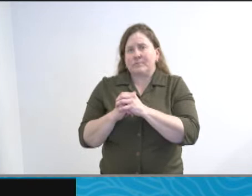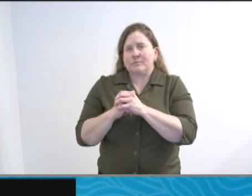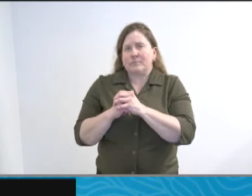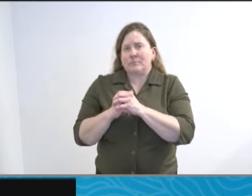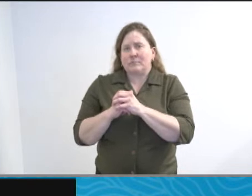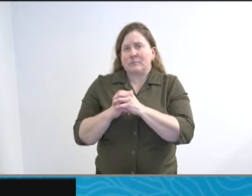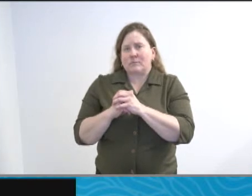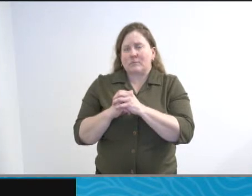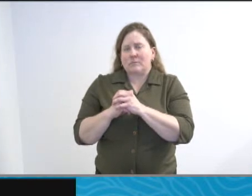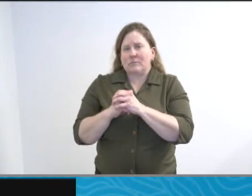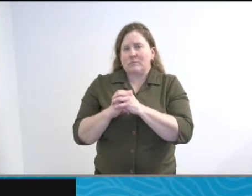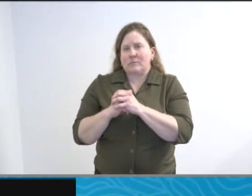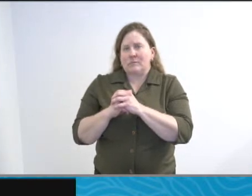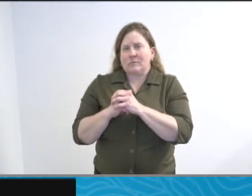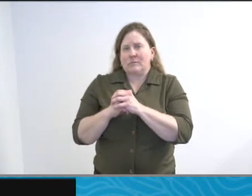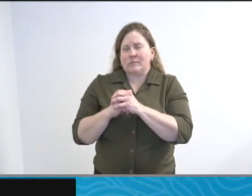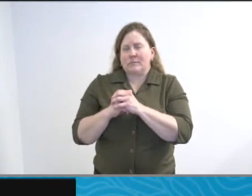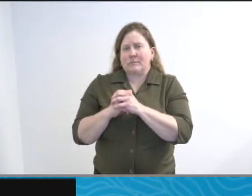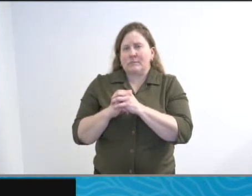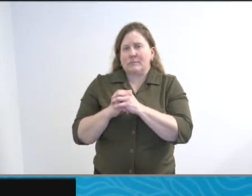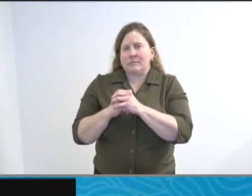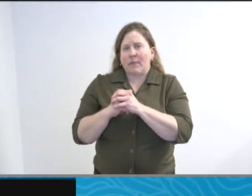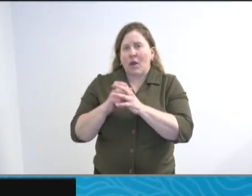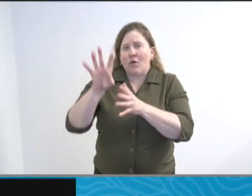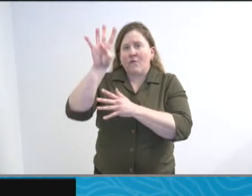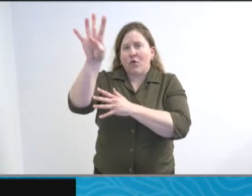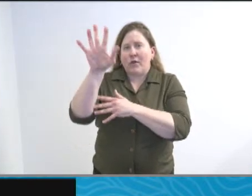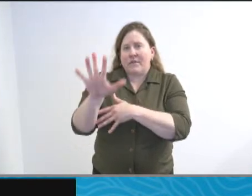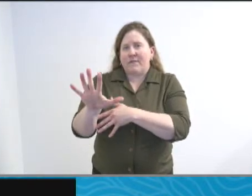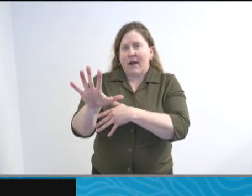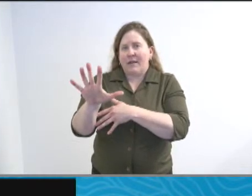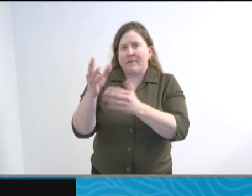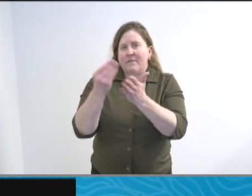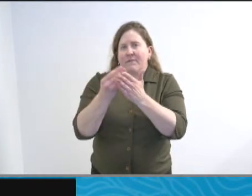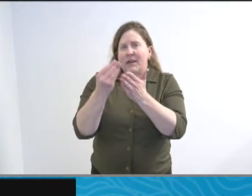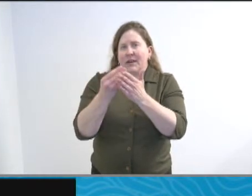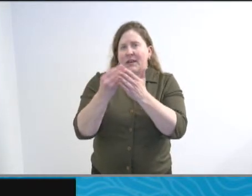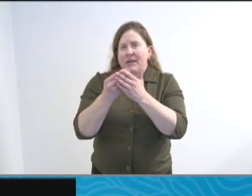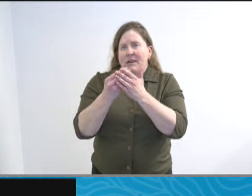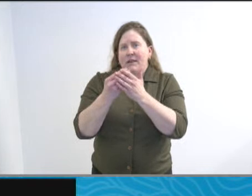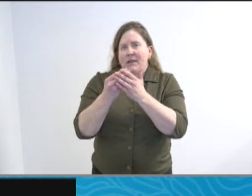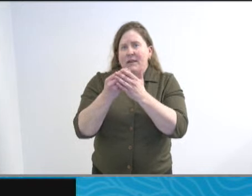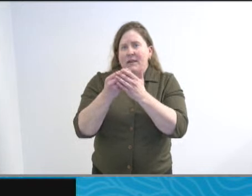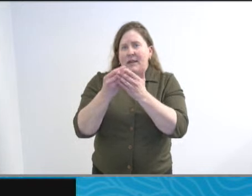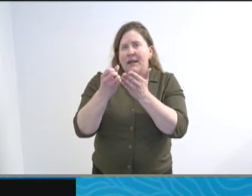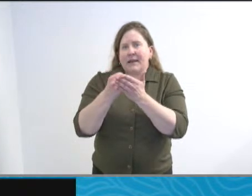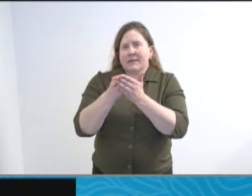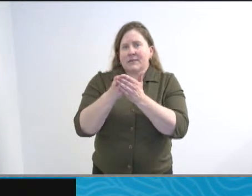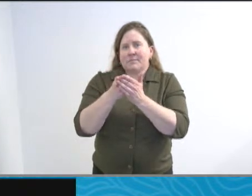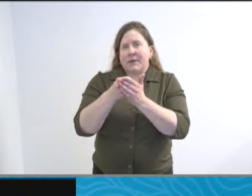of the five areas of our general fund expenses. So when you look,